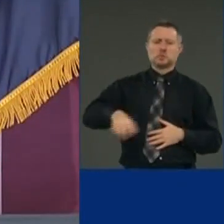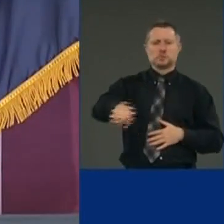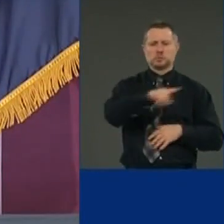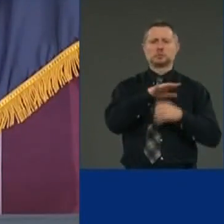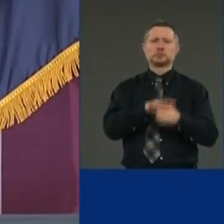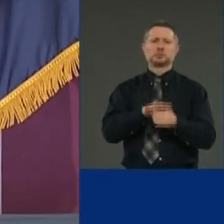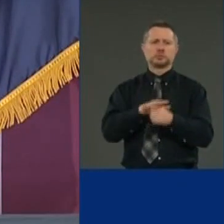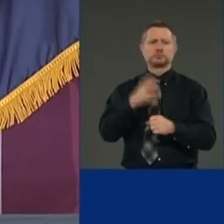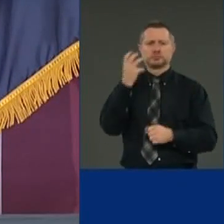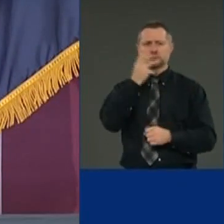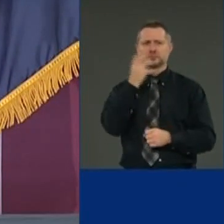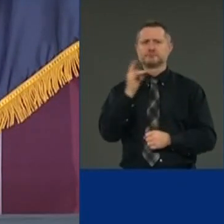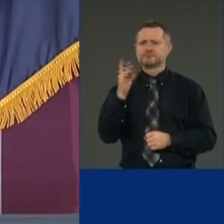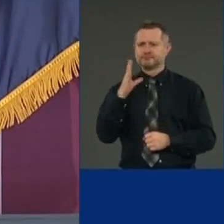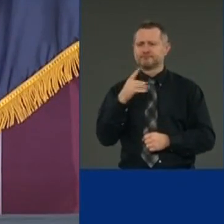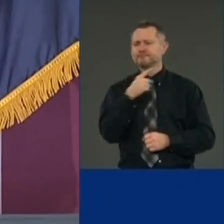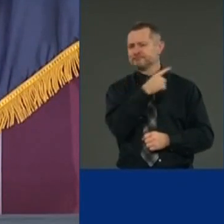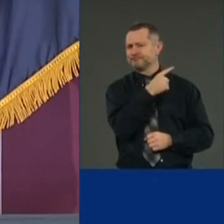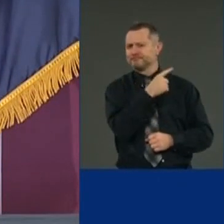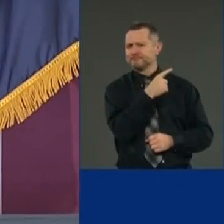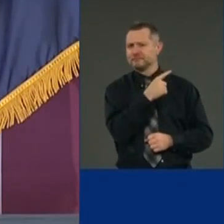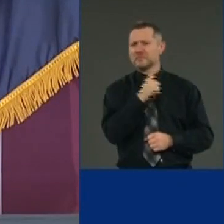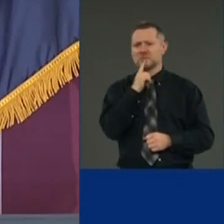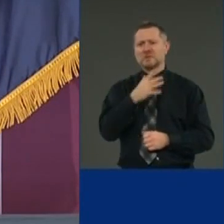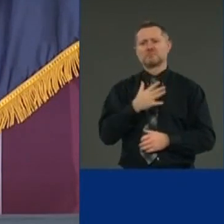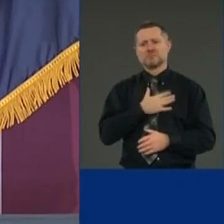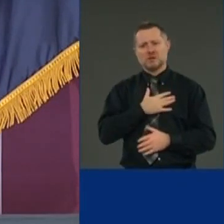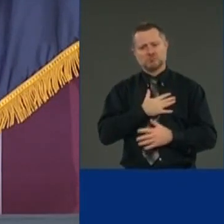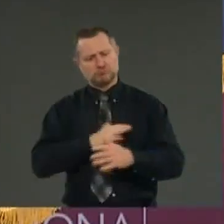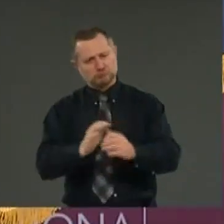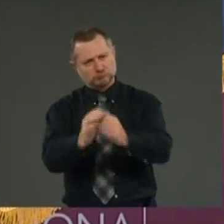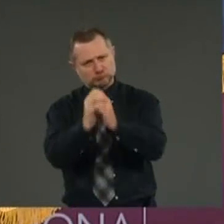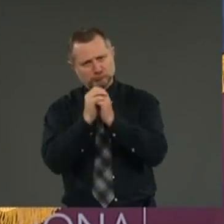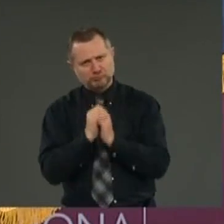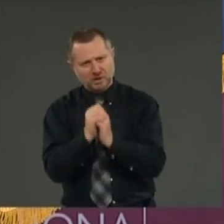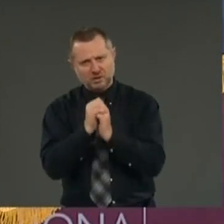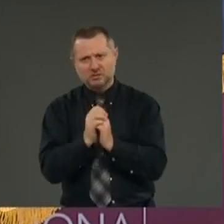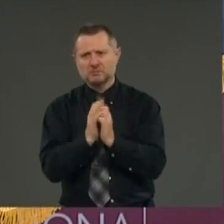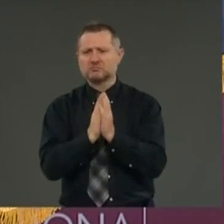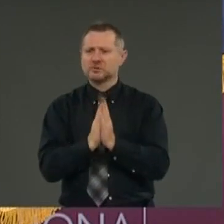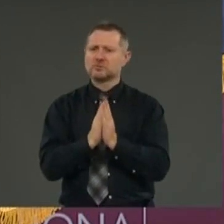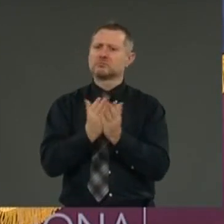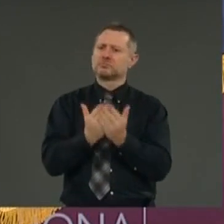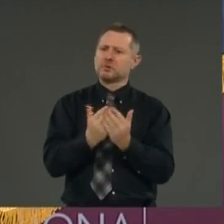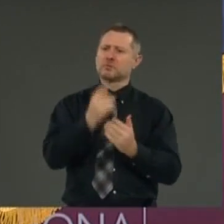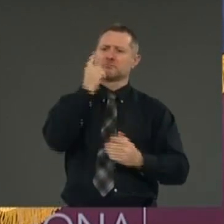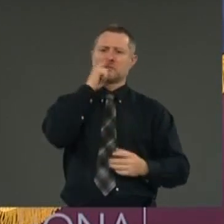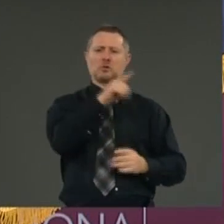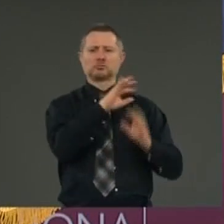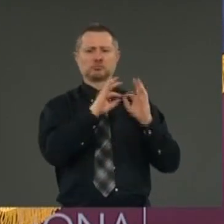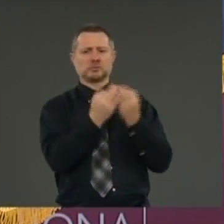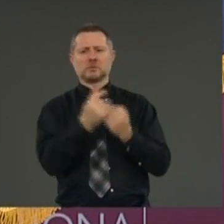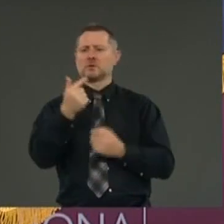IS GOING ON IN MINNEAPOLIS TODAY, WHICH I'M SURE IS VERY DIS STRETTING TO ALL OF US AND I WANT TO BEGIN BY OFFERING OUR